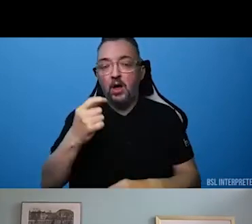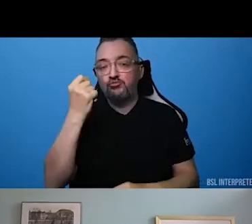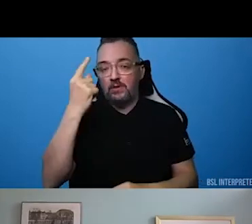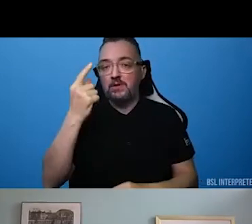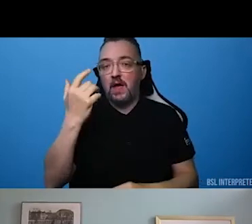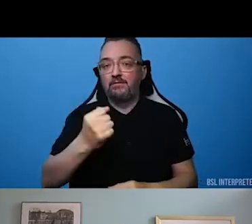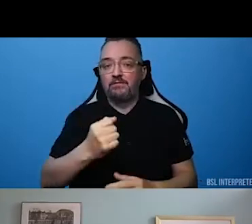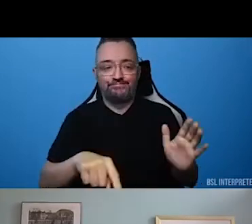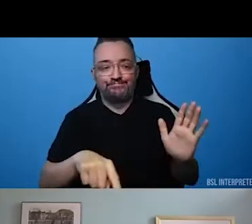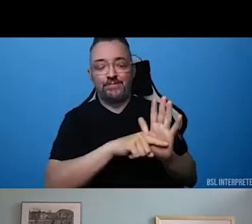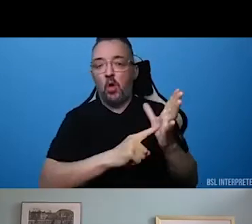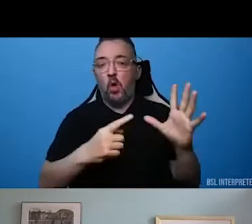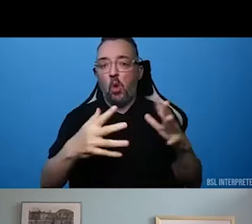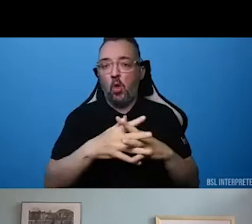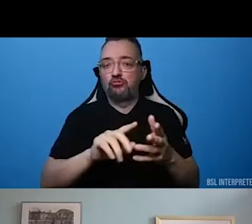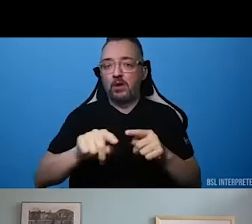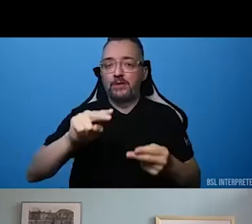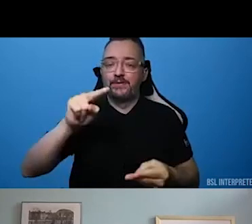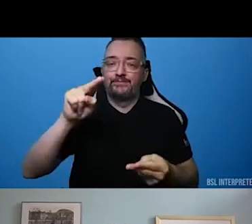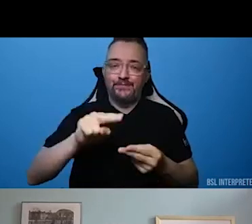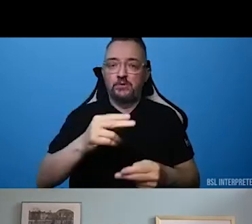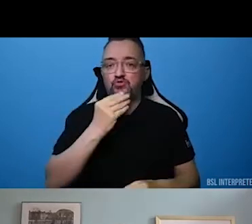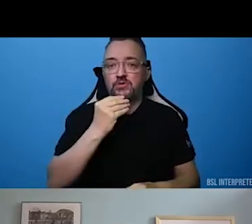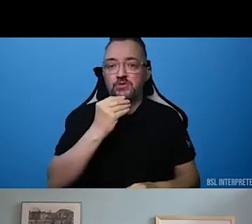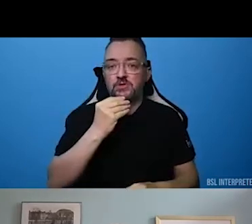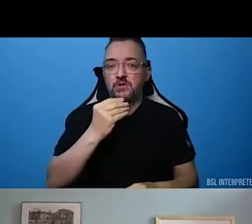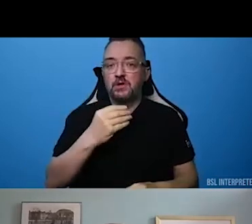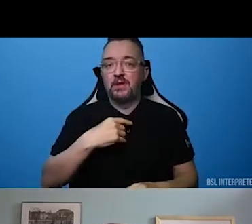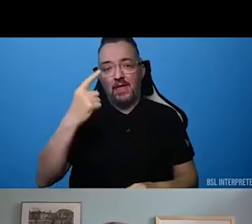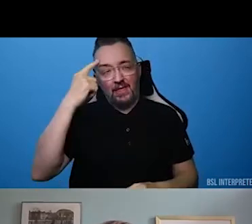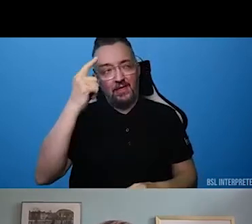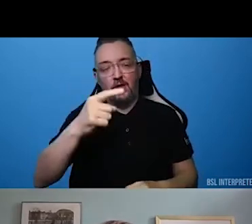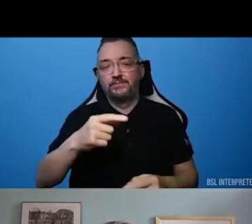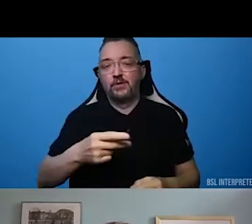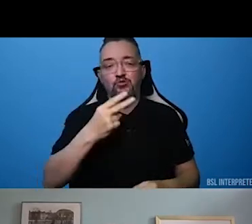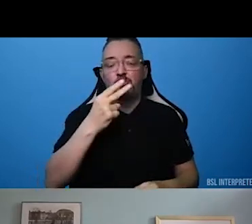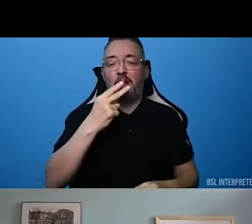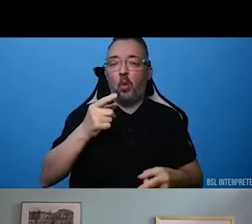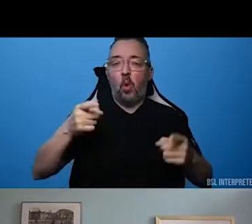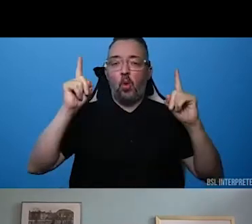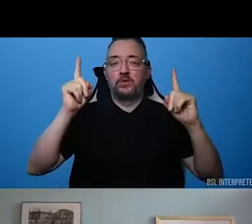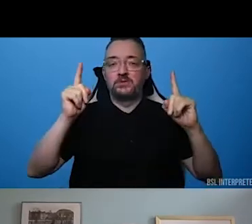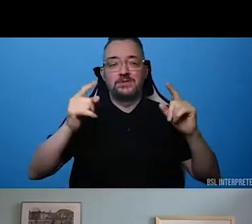to try to decrease its use. So we might just rethink these tobacco lords and rather than celebrating them in the Merchant City